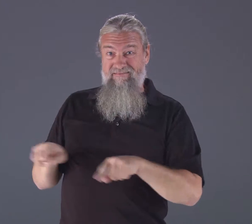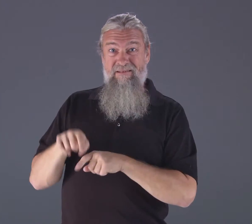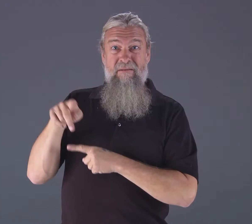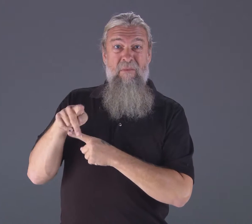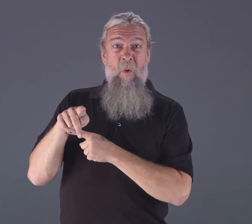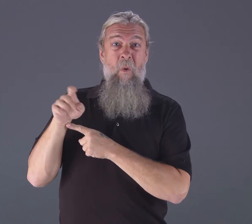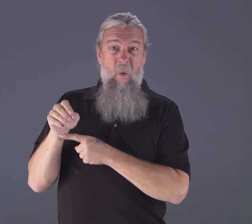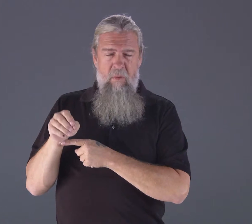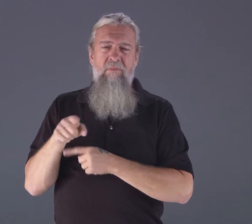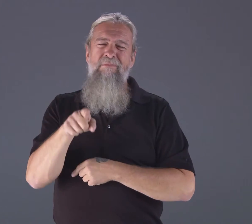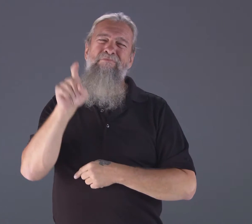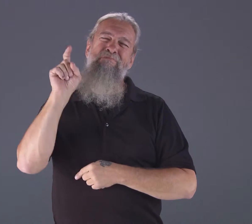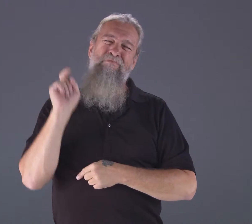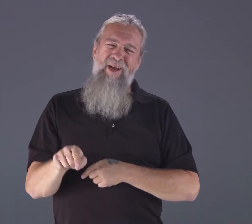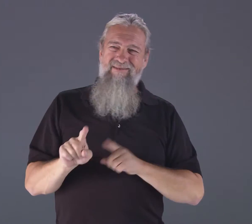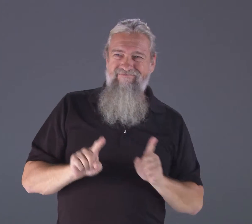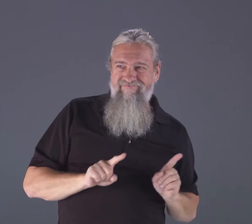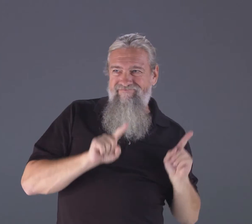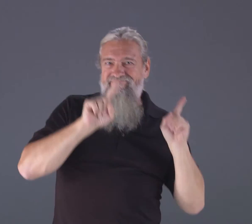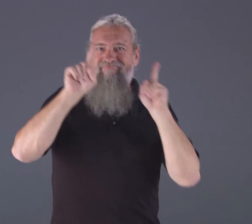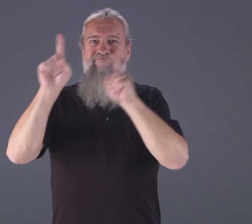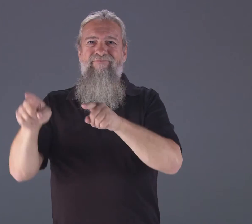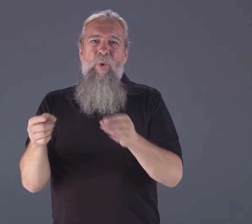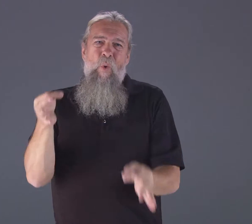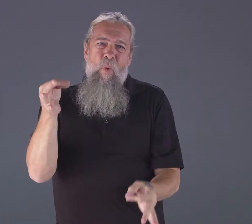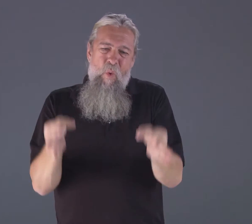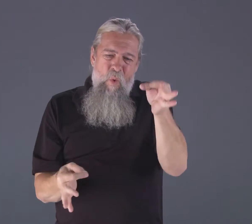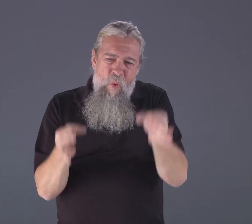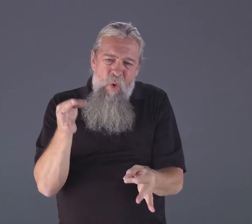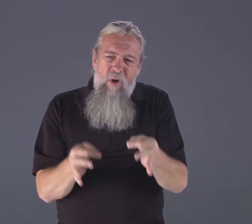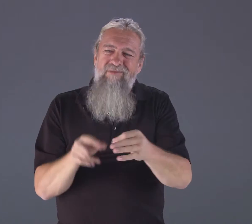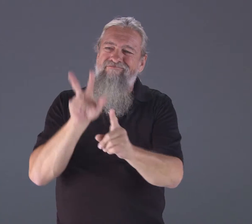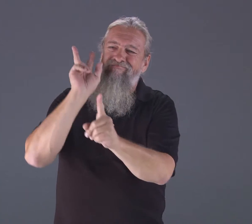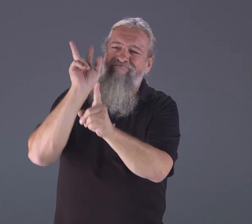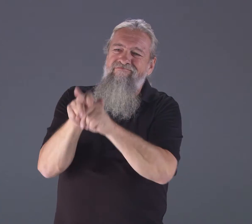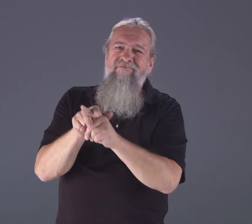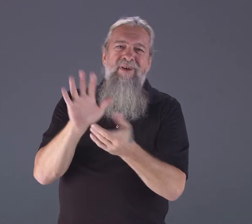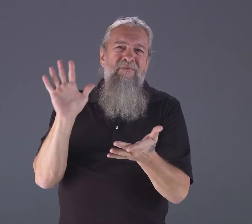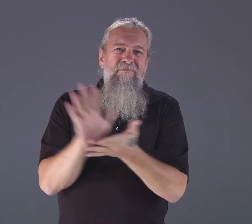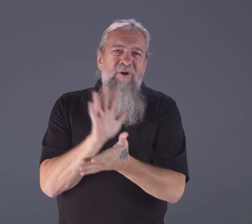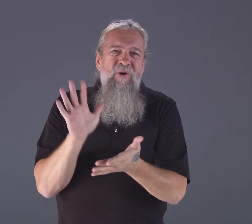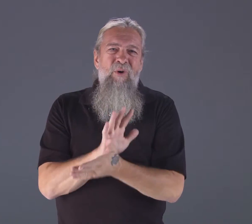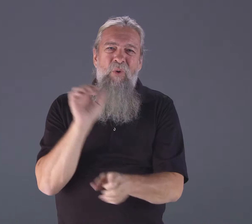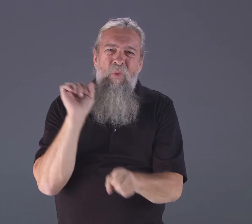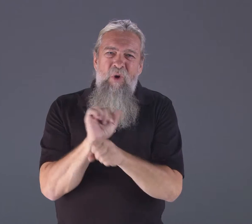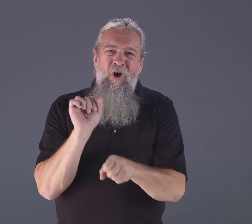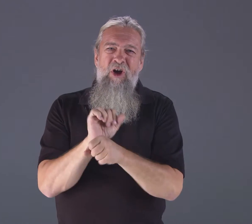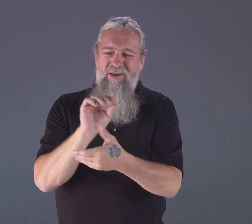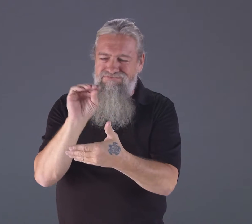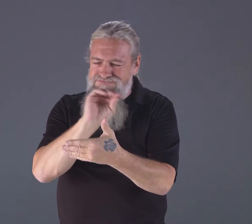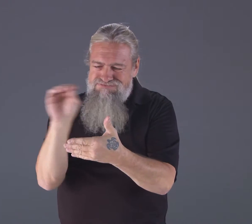To get a civil protection order, you must go to court and file paperwork stating there is domestic violence.